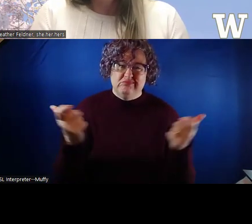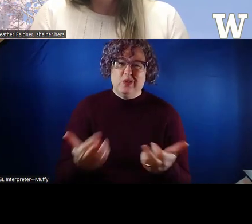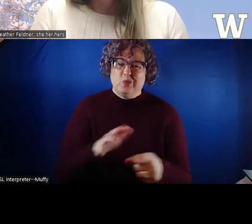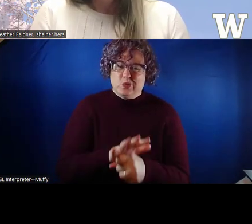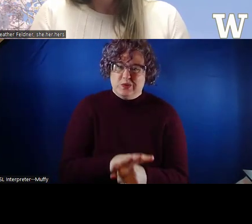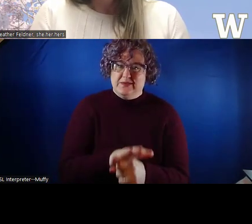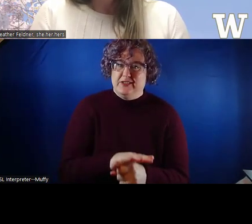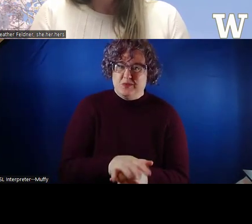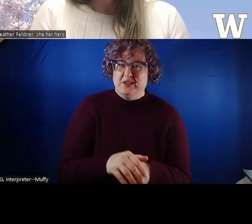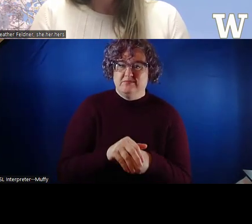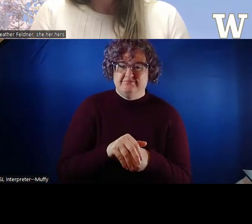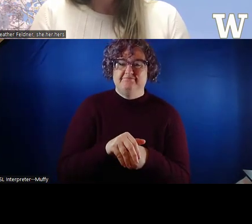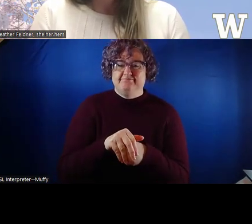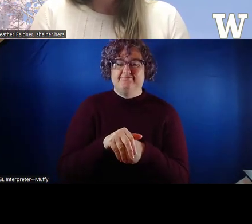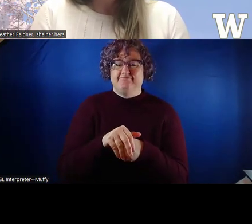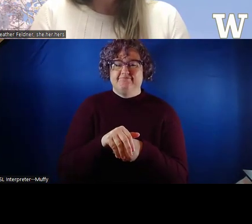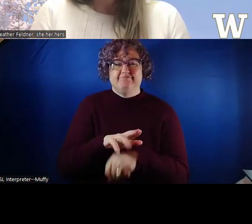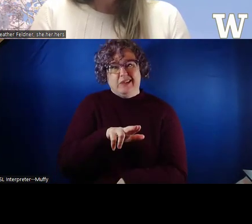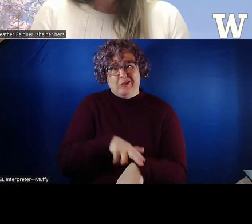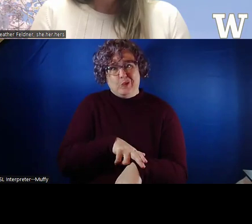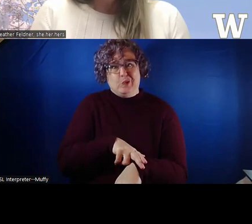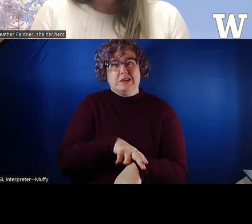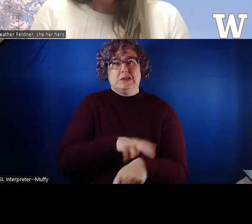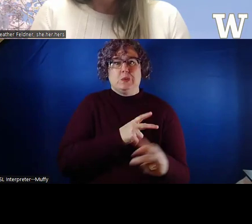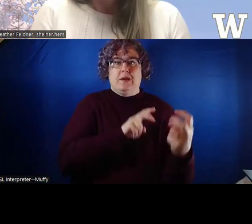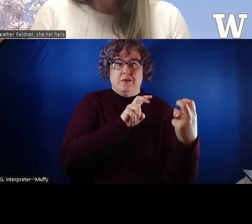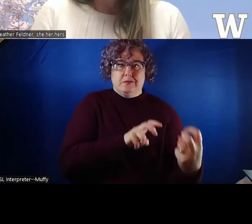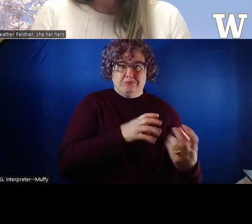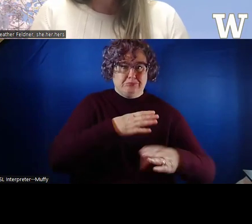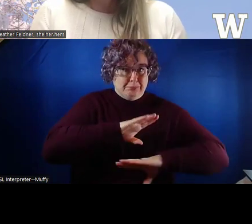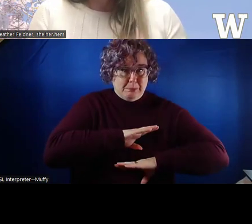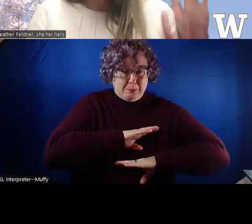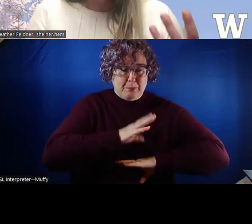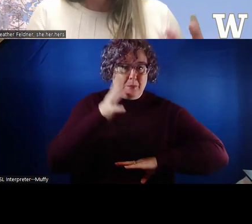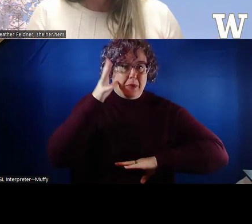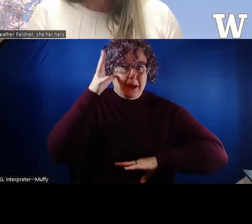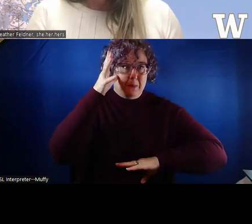And you know, of course, we needed to meet parents where they were at in terms of their processing.